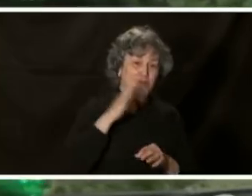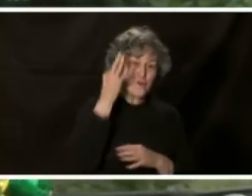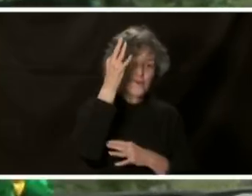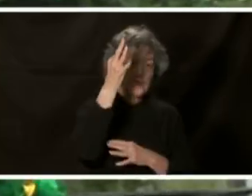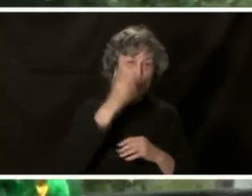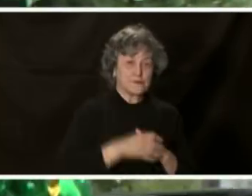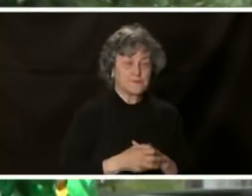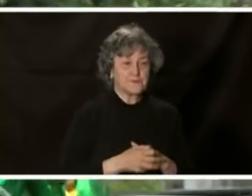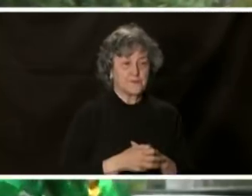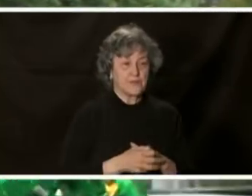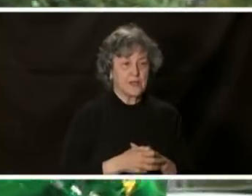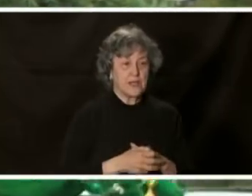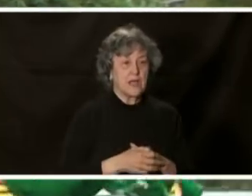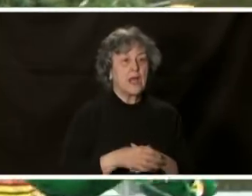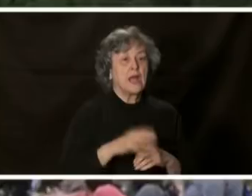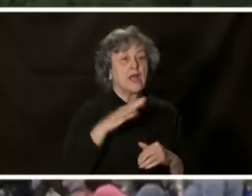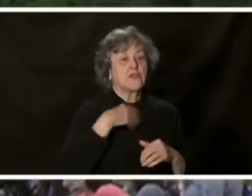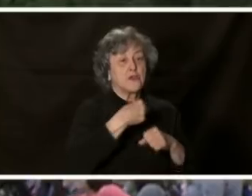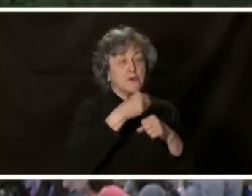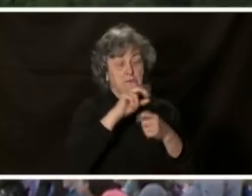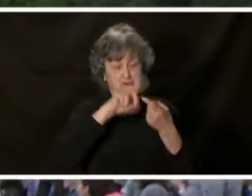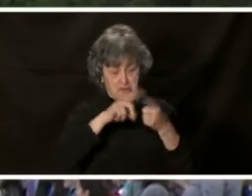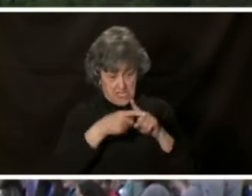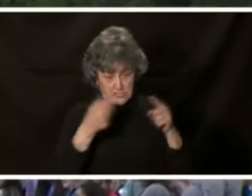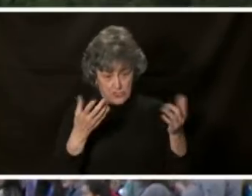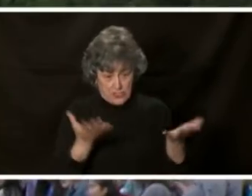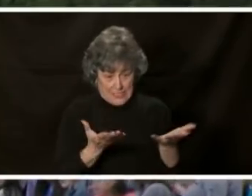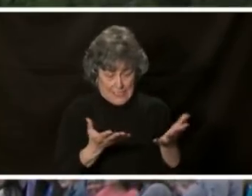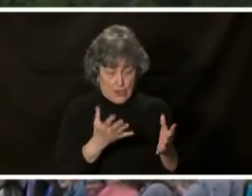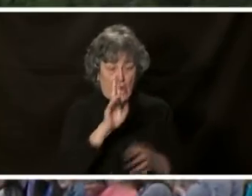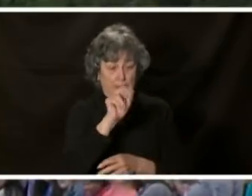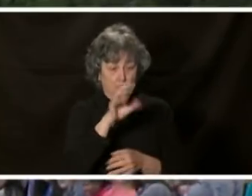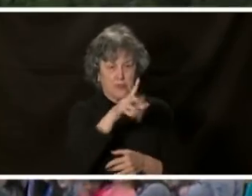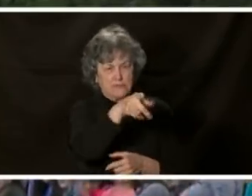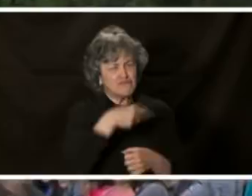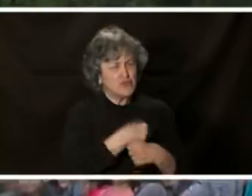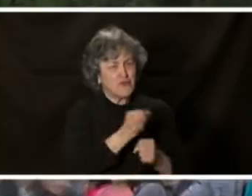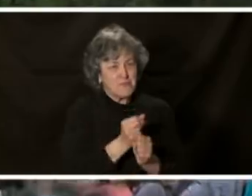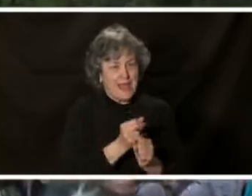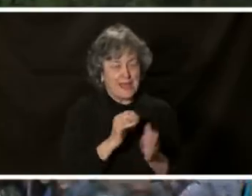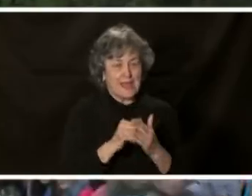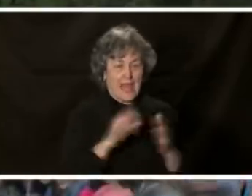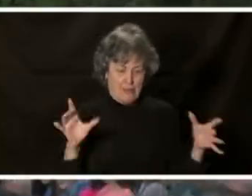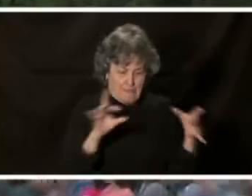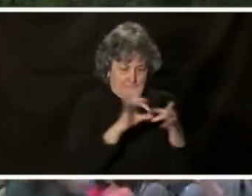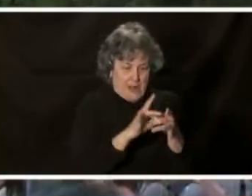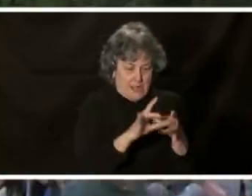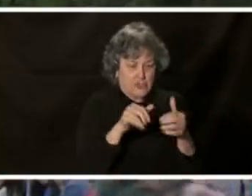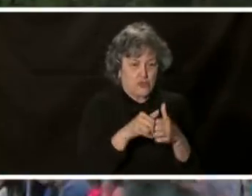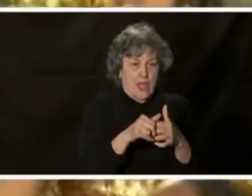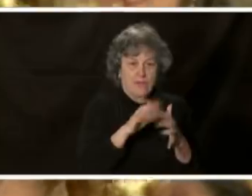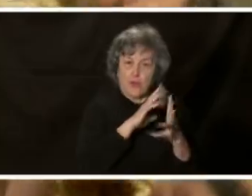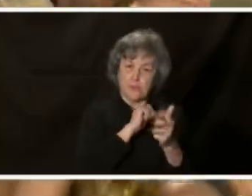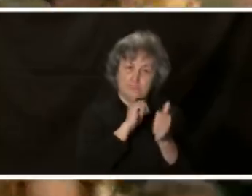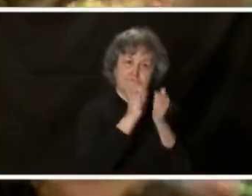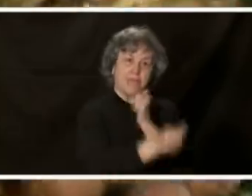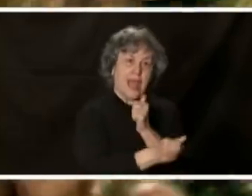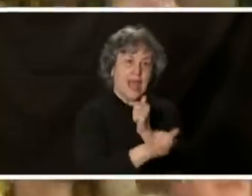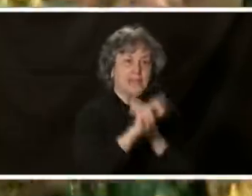THE FRIENDS YOU HAVE MADE, AND THE BONDS THAT YOU HAVE FORGED TRANSCEND GEOGRAPHY.